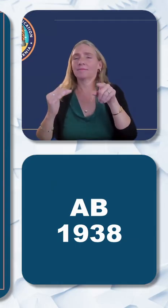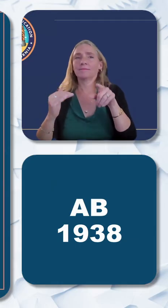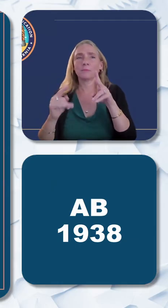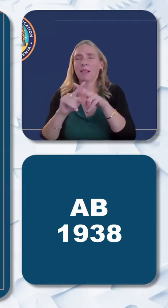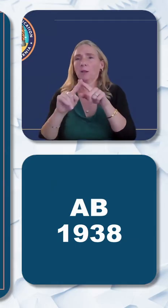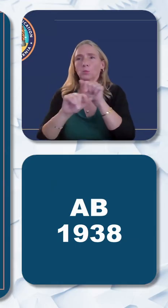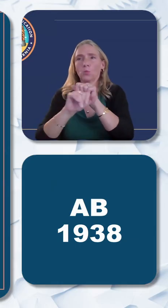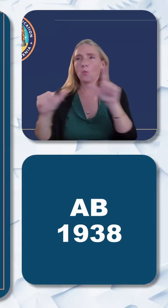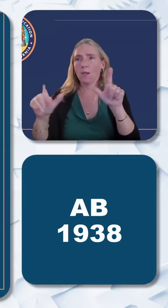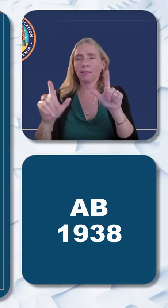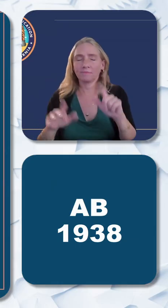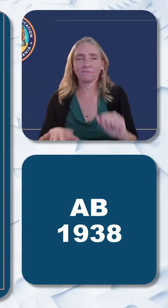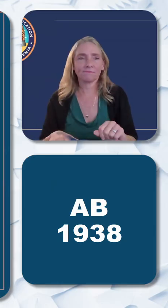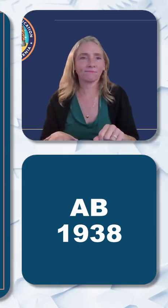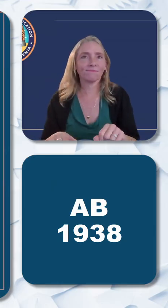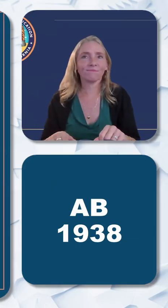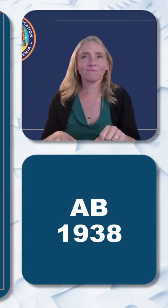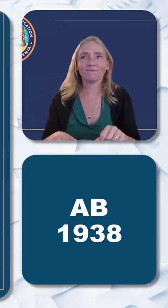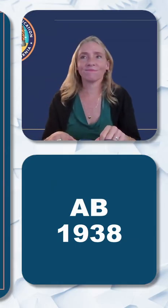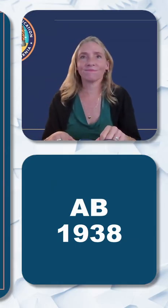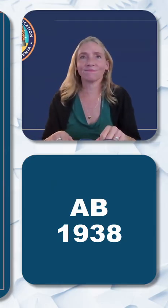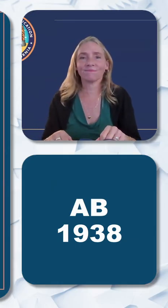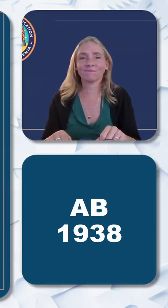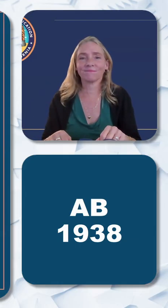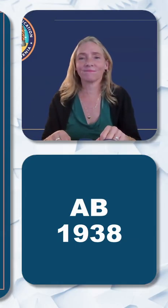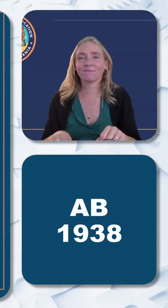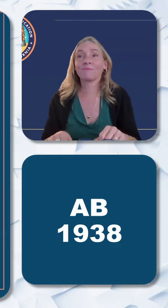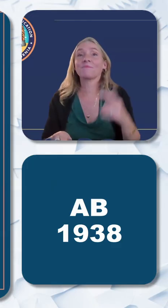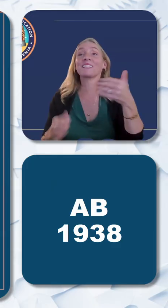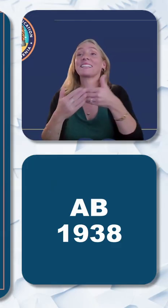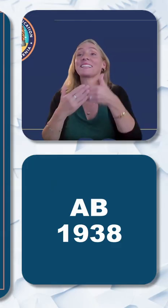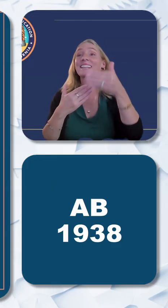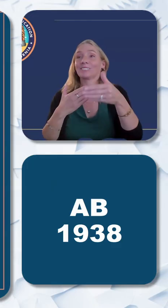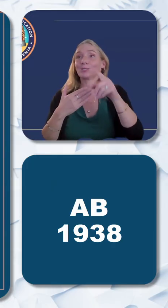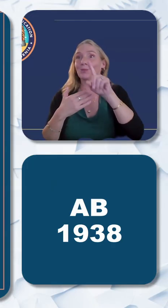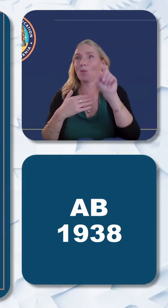I want all of us to have the same shared understanding that it does apply to all.